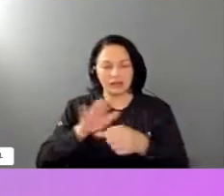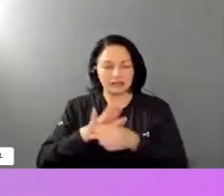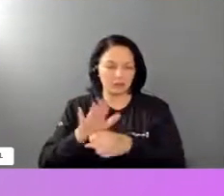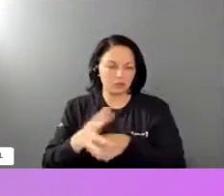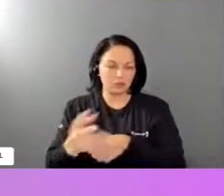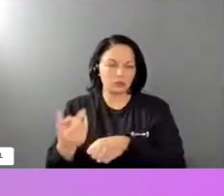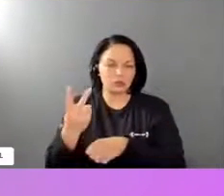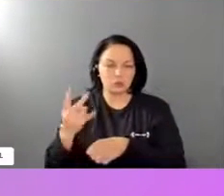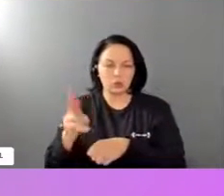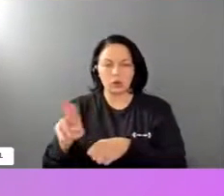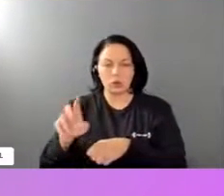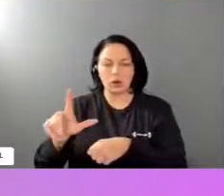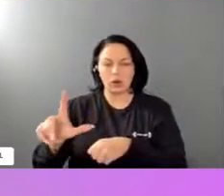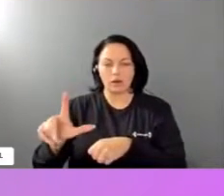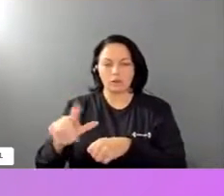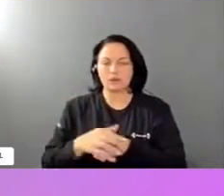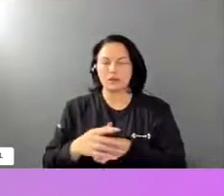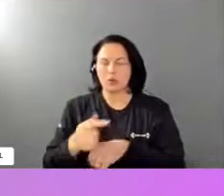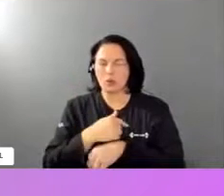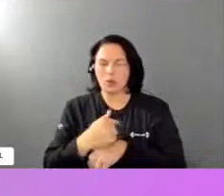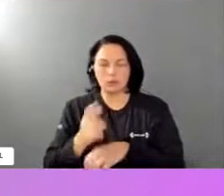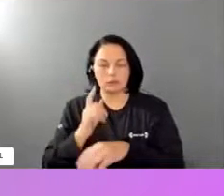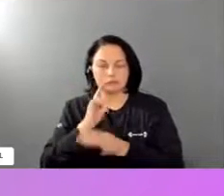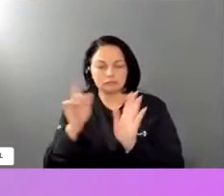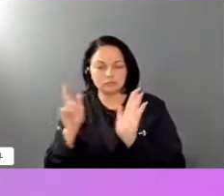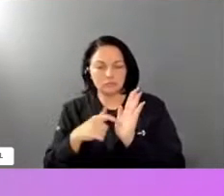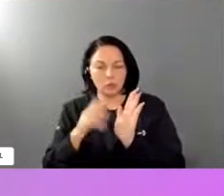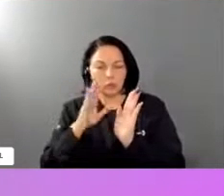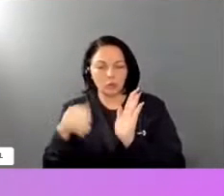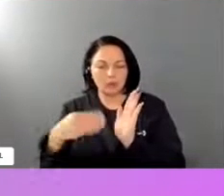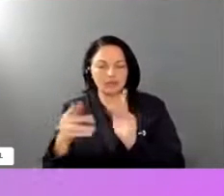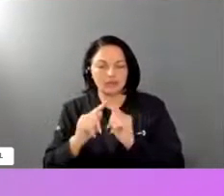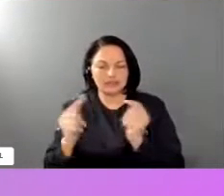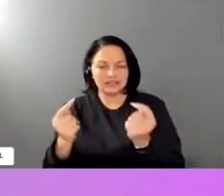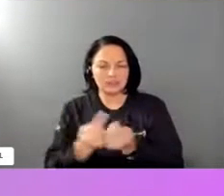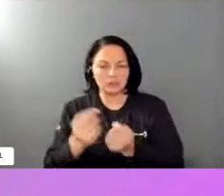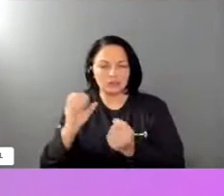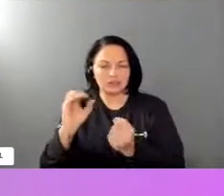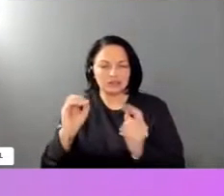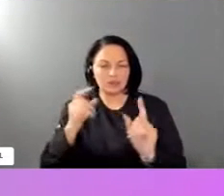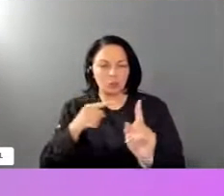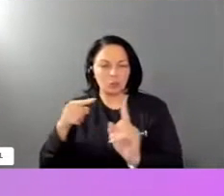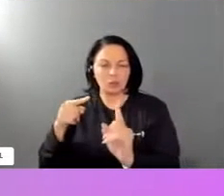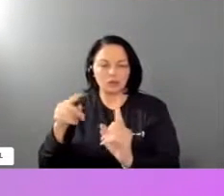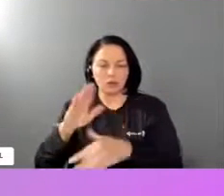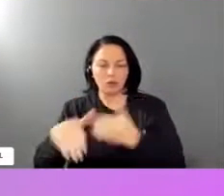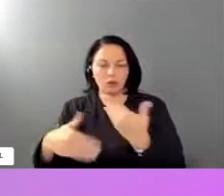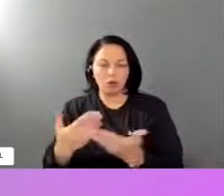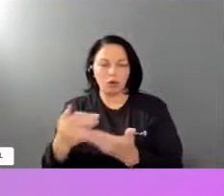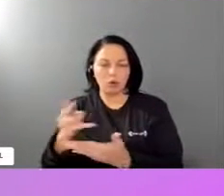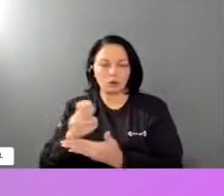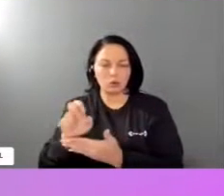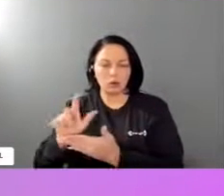In real life, an be on example would 6 urls, but they only have X coverage and our